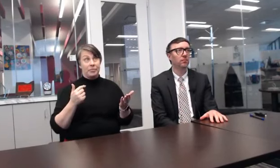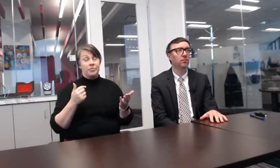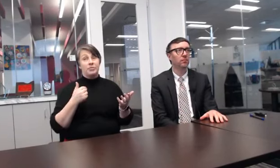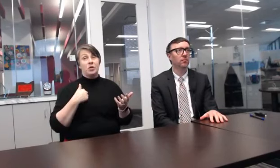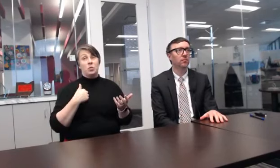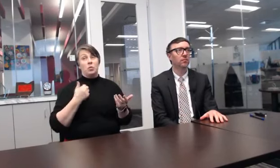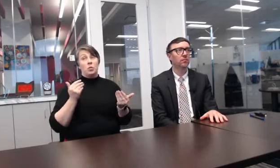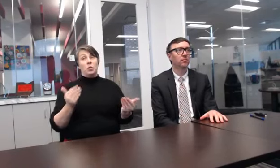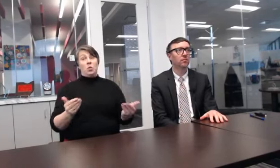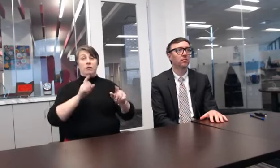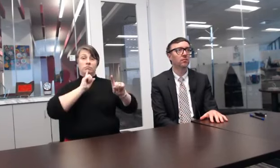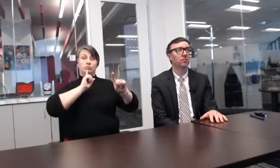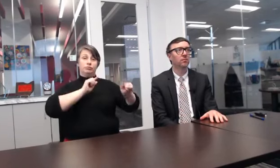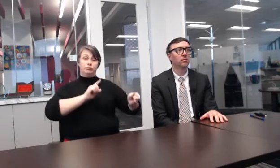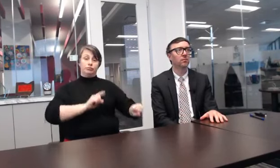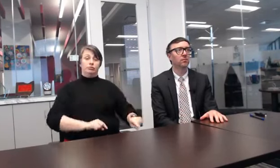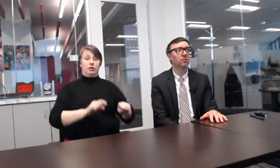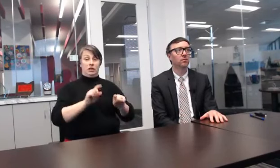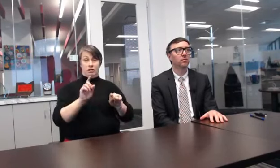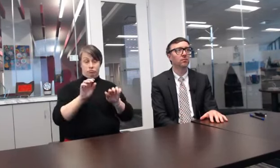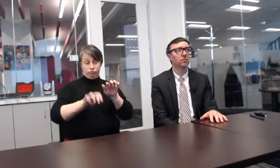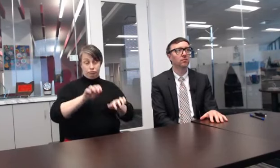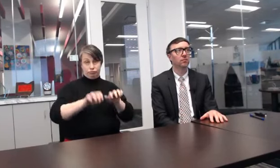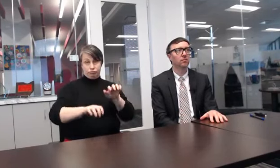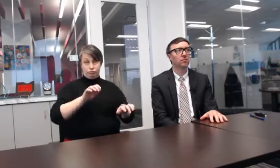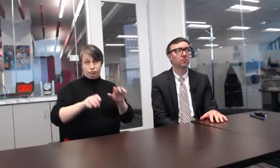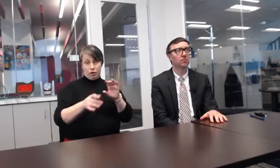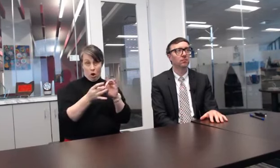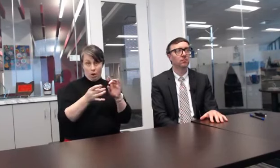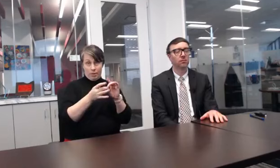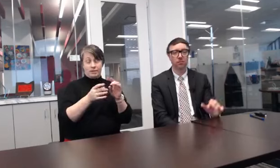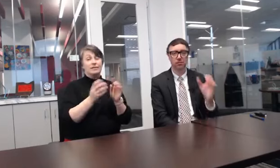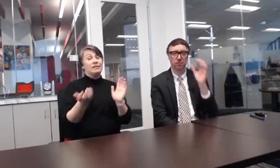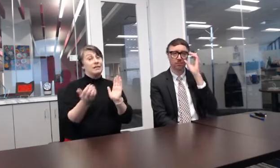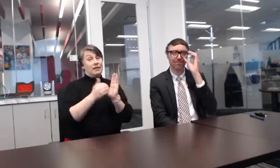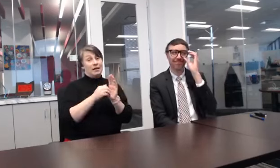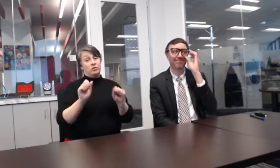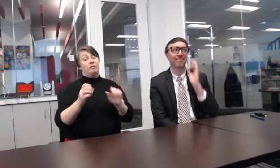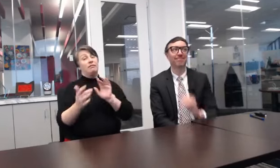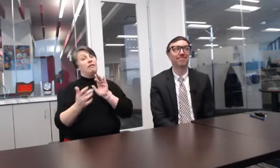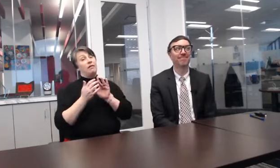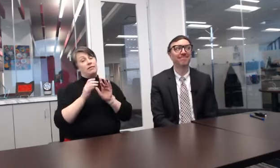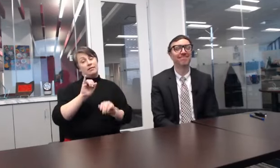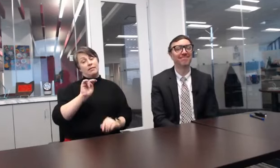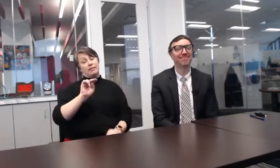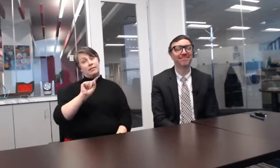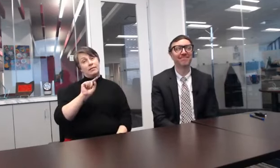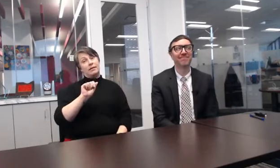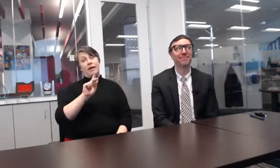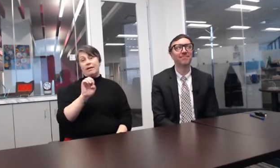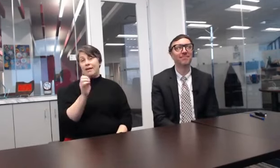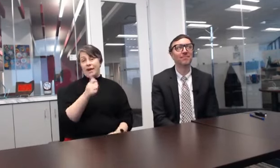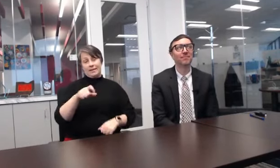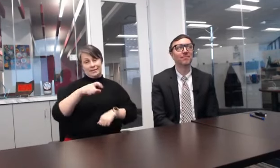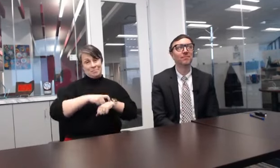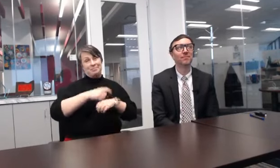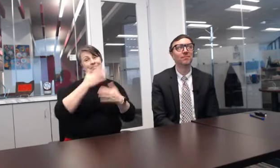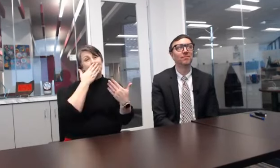But you are also welcome to contact our Intake Department at any time. Thank you very much.